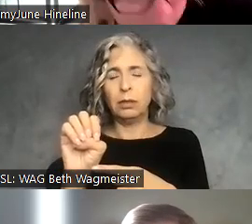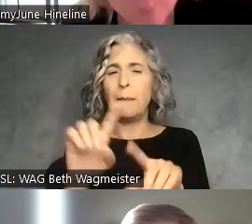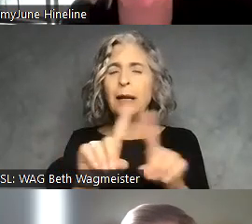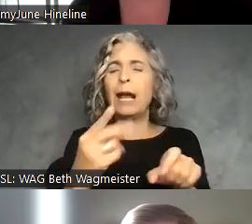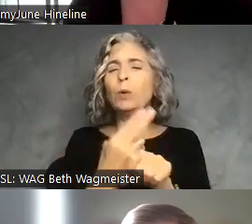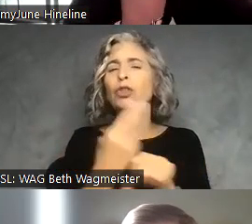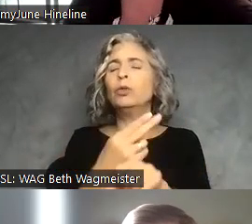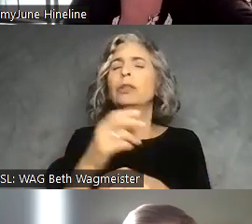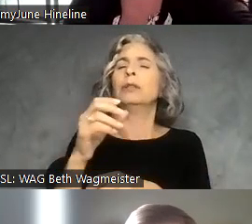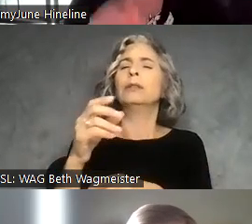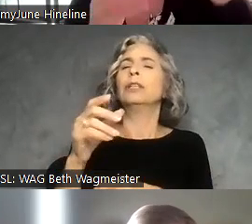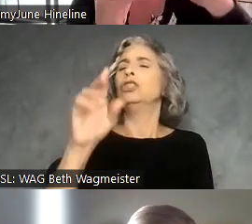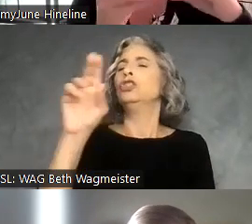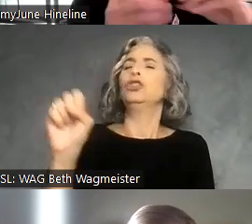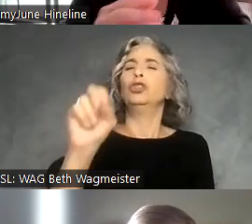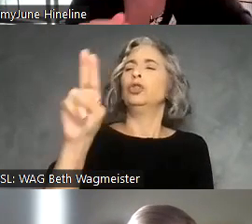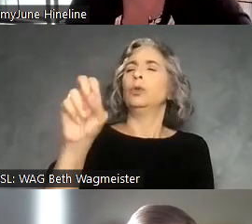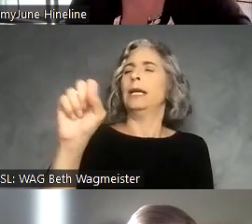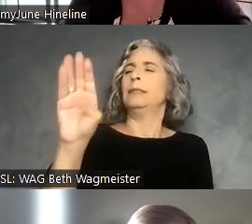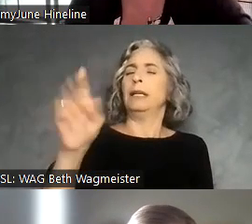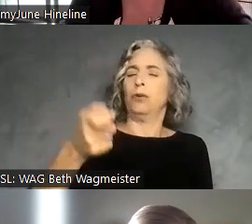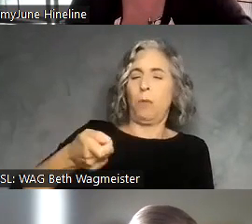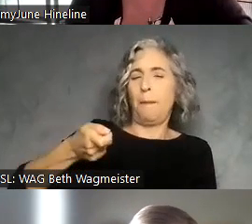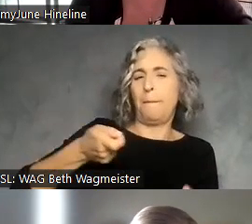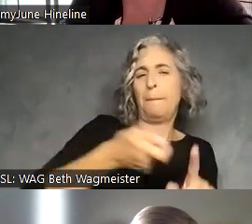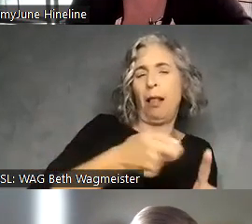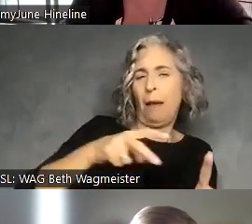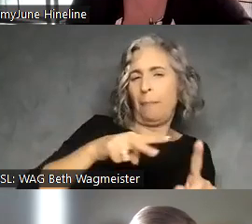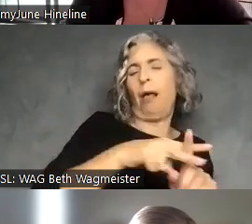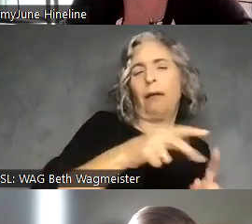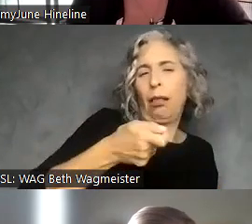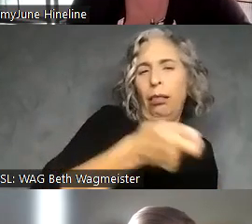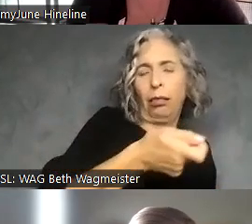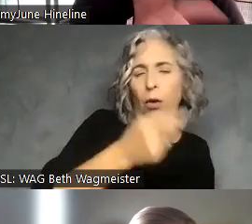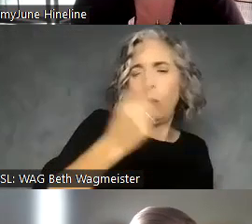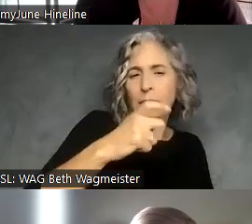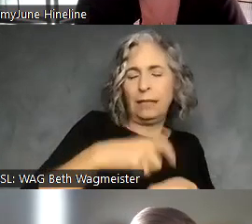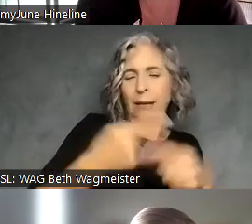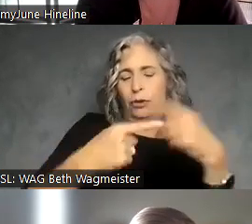"dongle" and "token." Could you recap that? >> AMYJUNE HINELINE: Sure. Sometimes what you'll